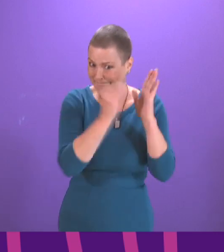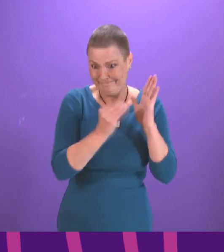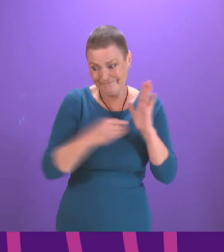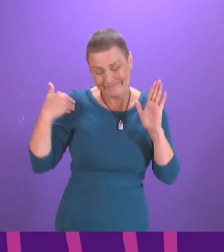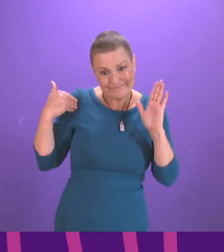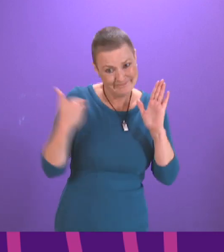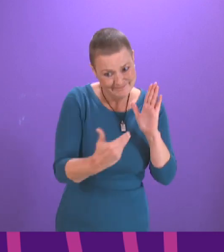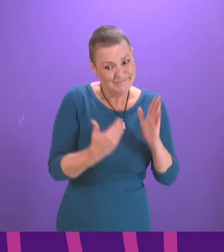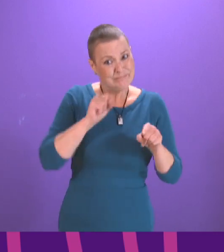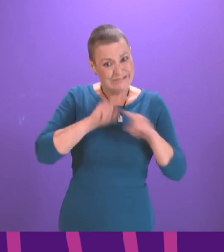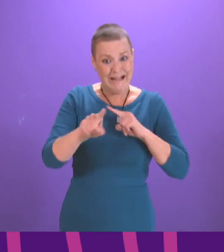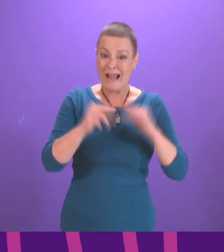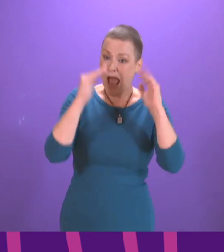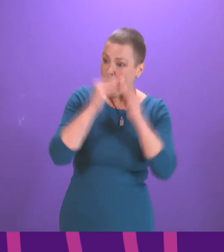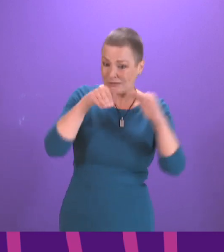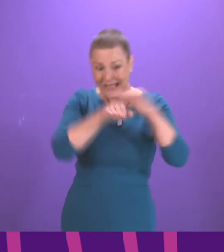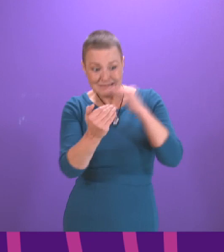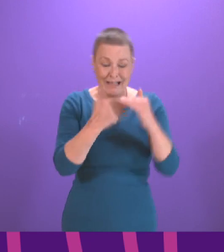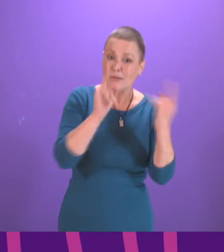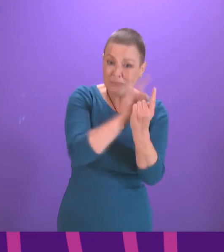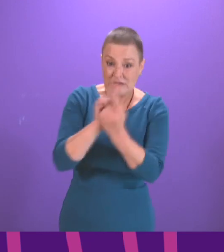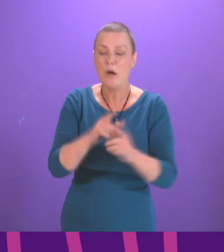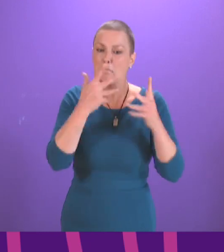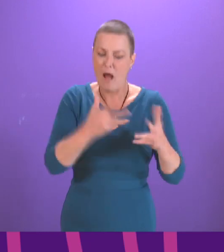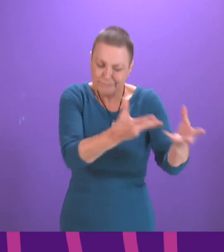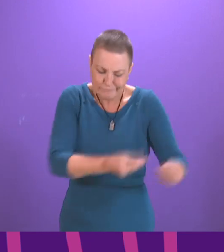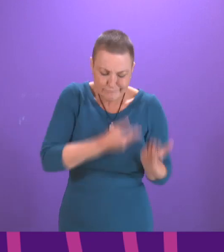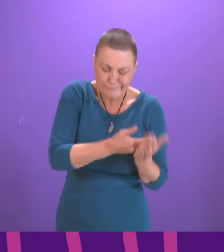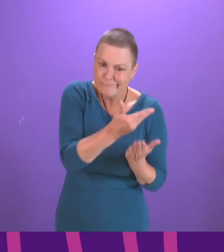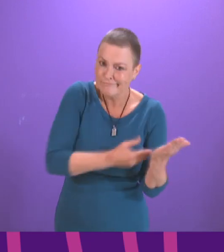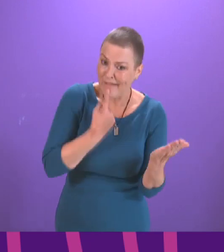particularly on household interaction. Based on the data that we are considering and if